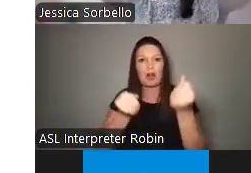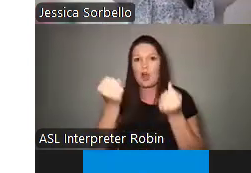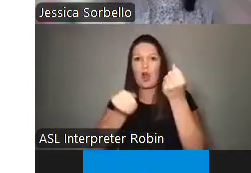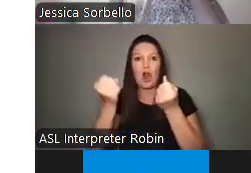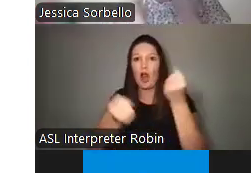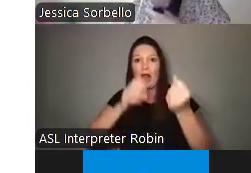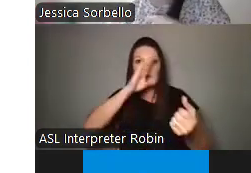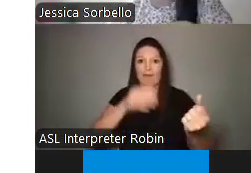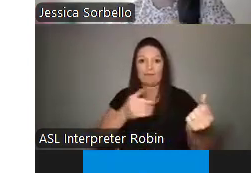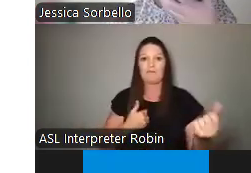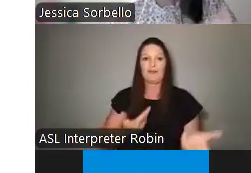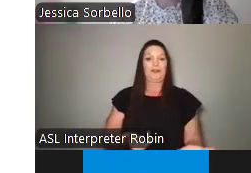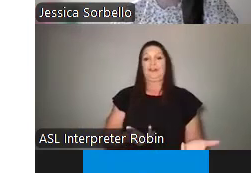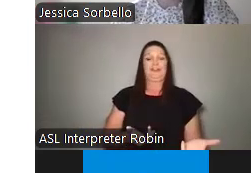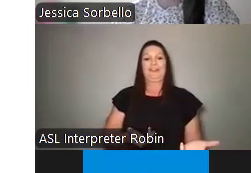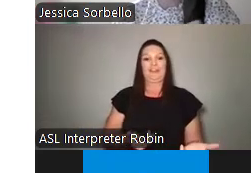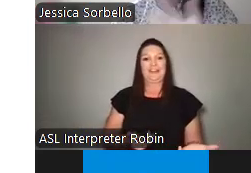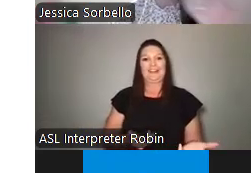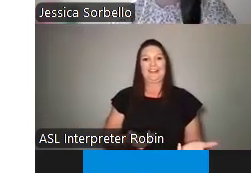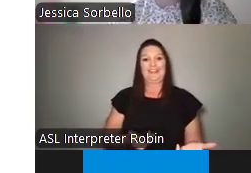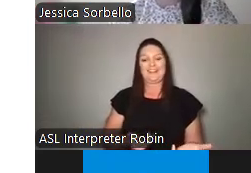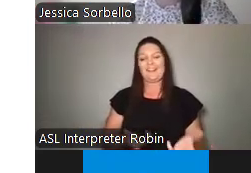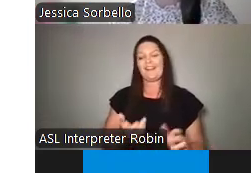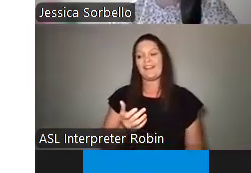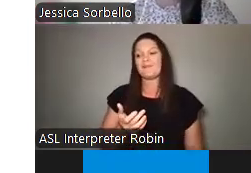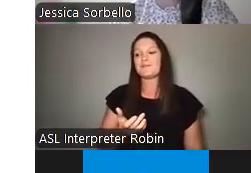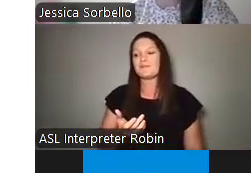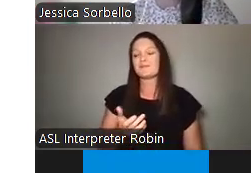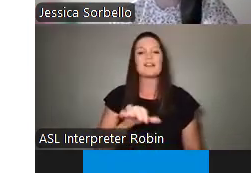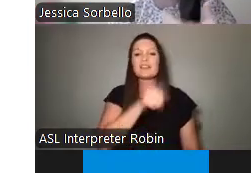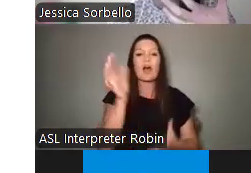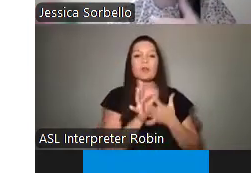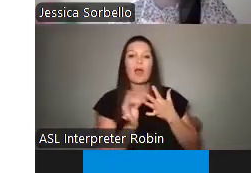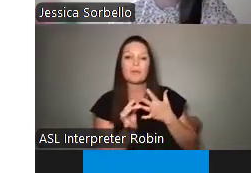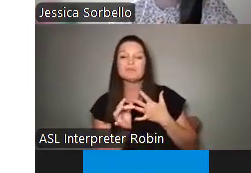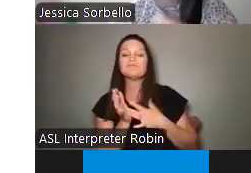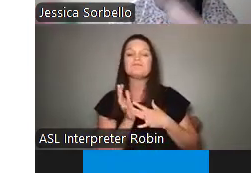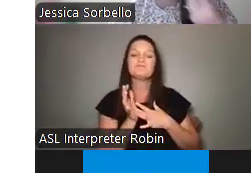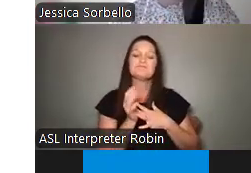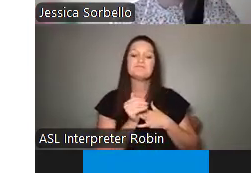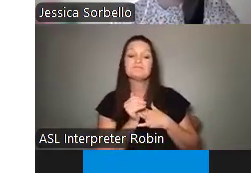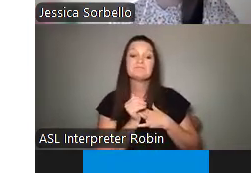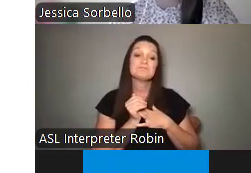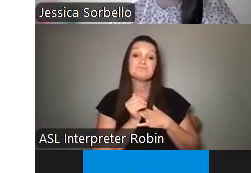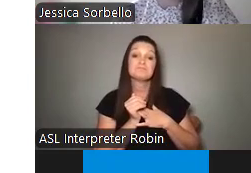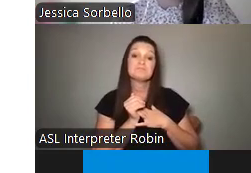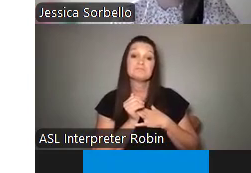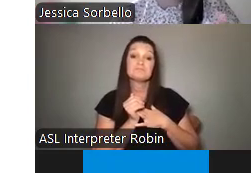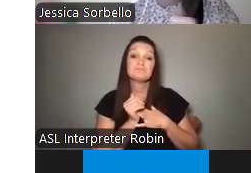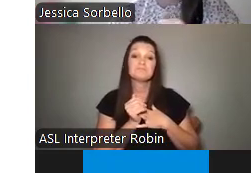garbage